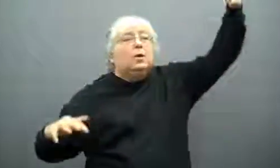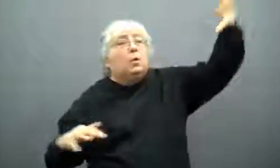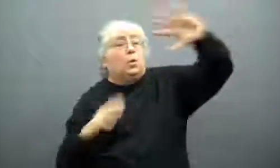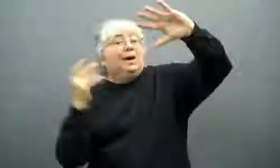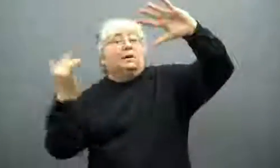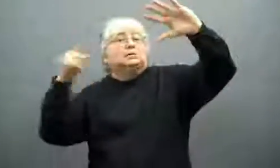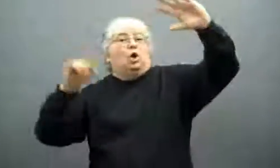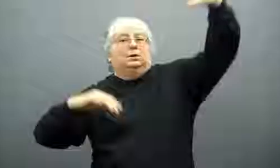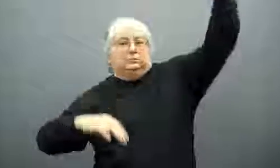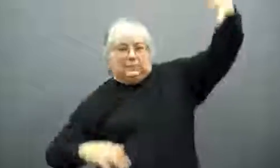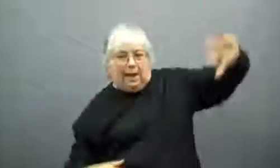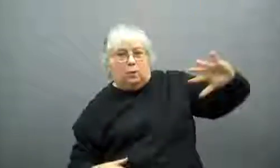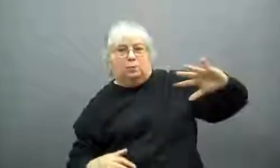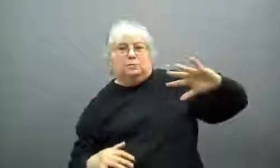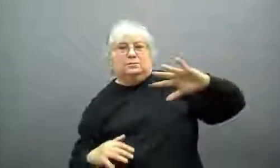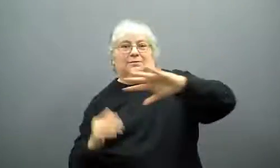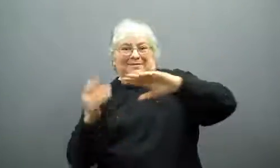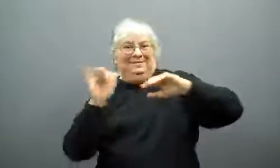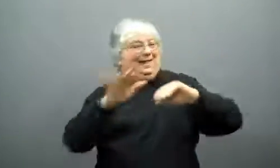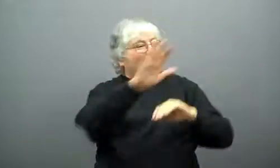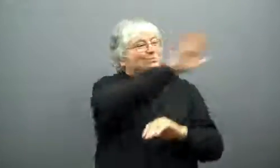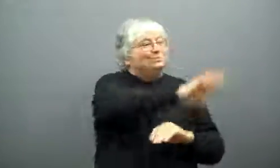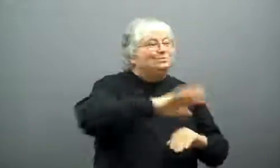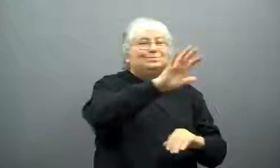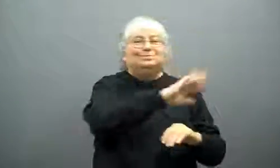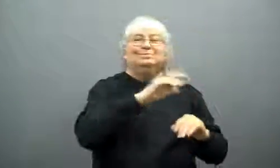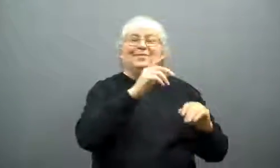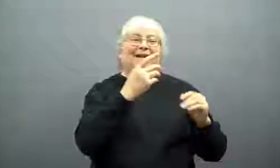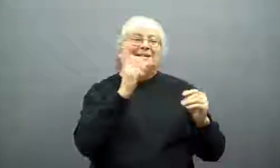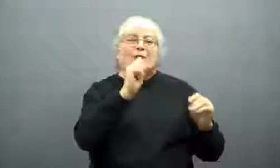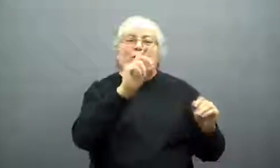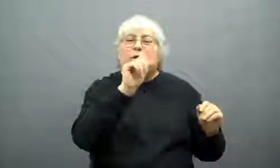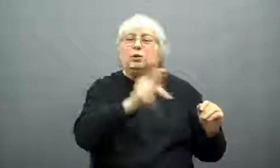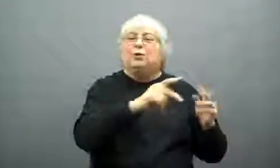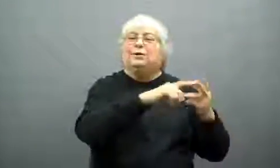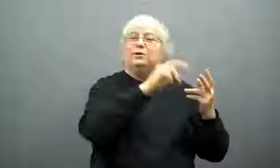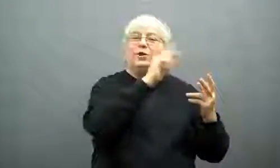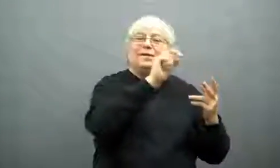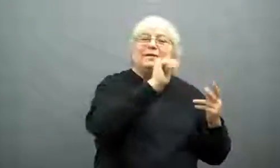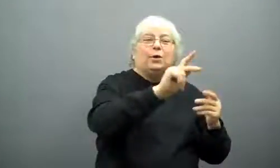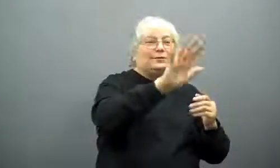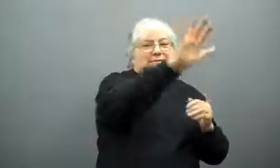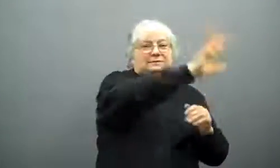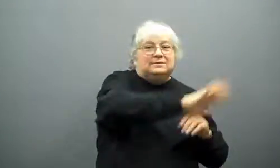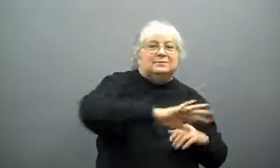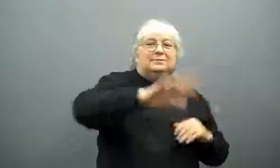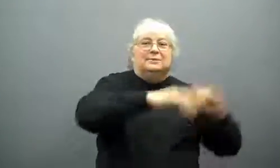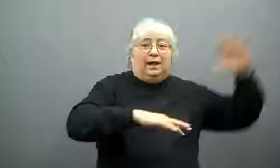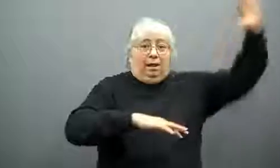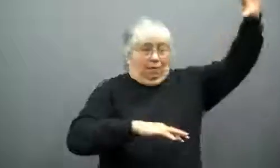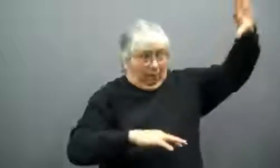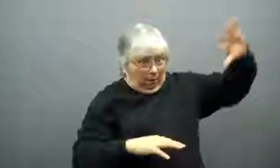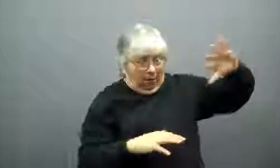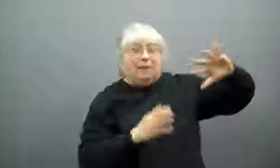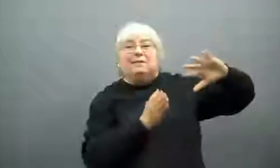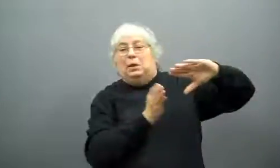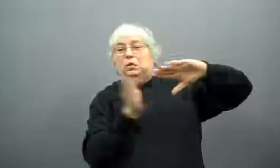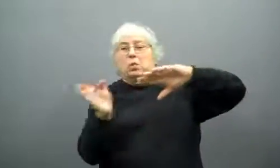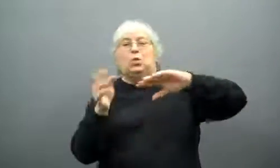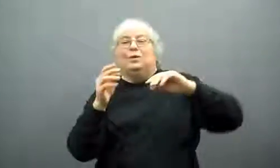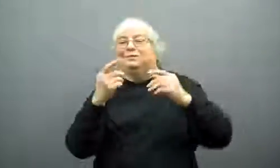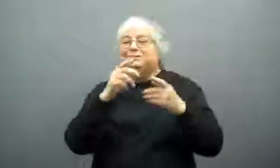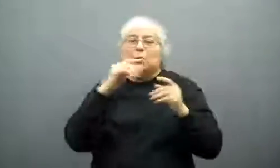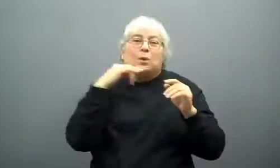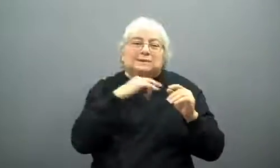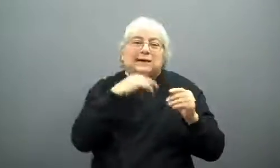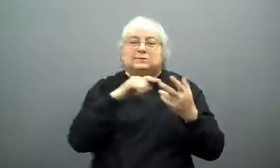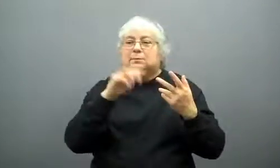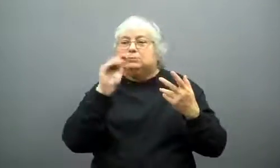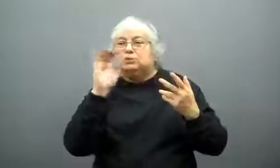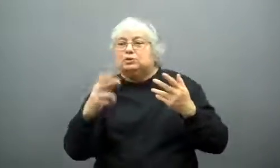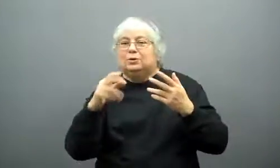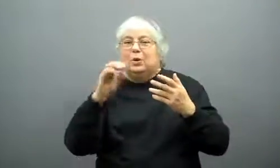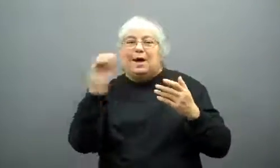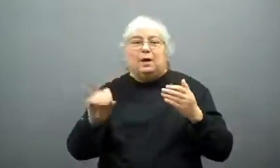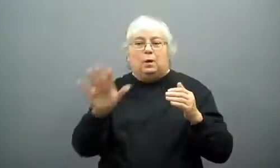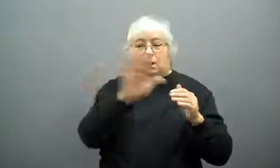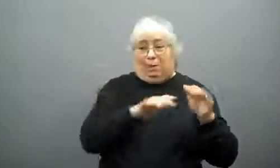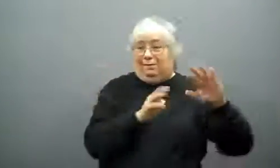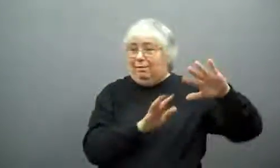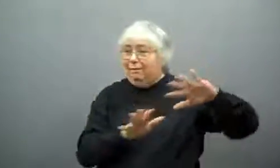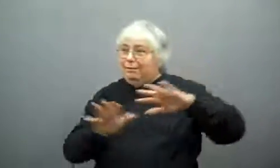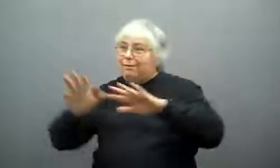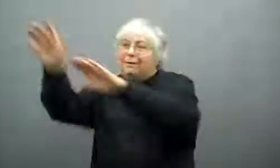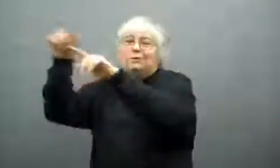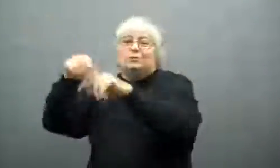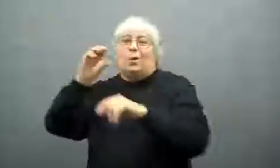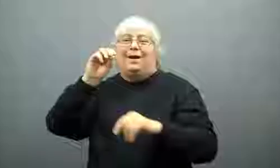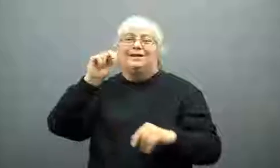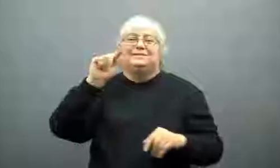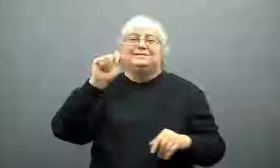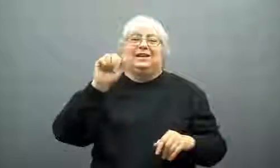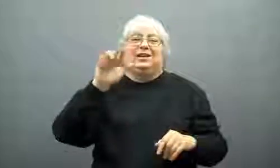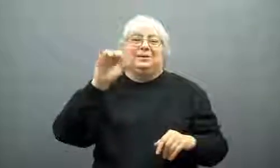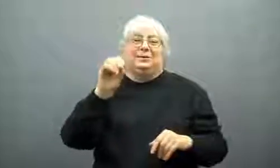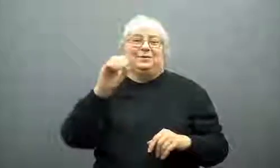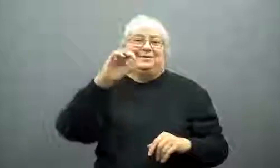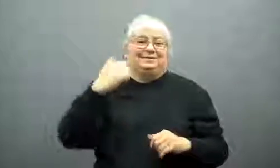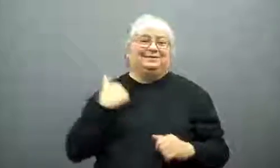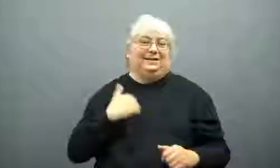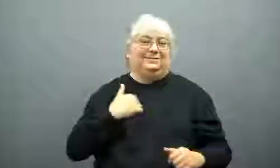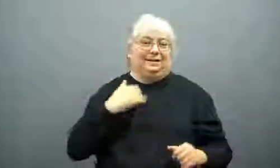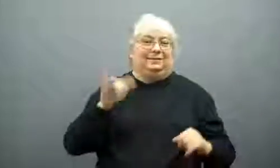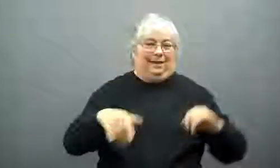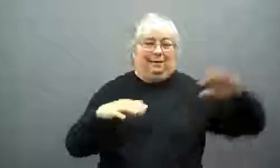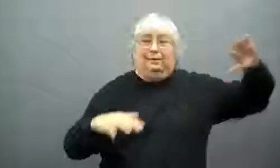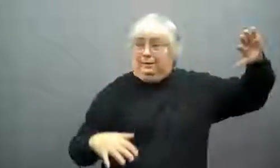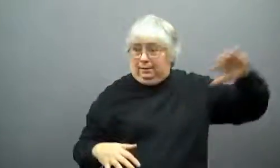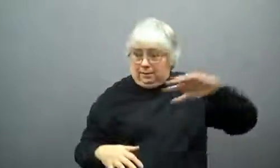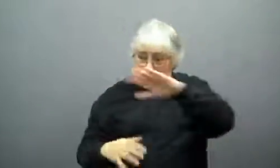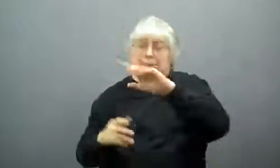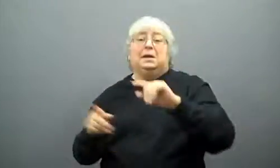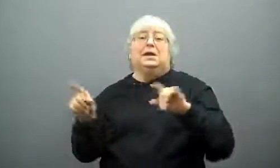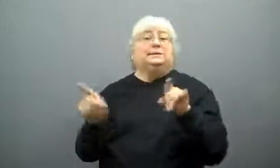dipped down to the Great Plains area and through the Midwest.